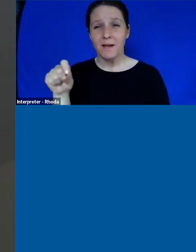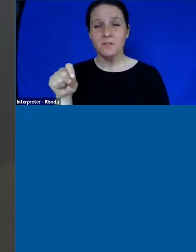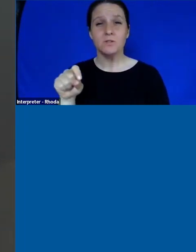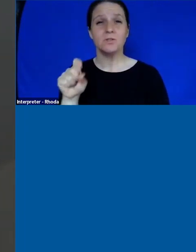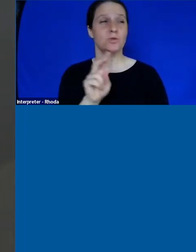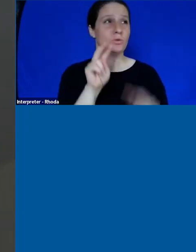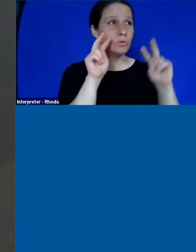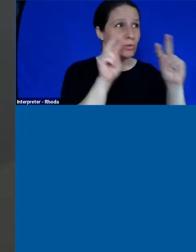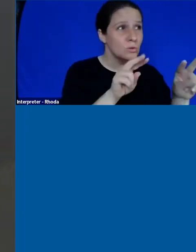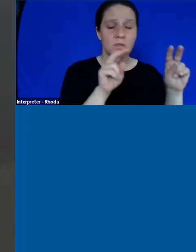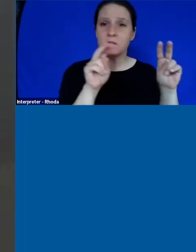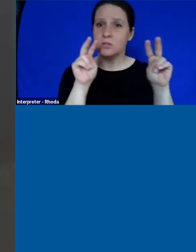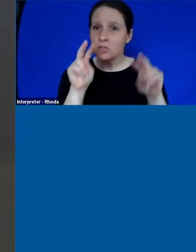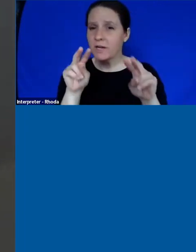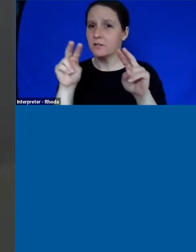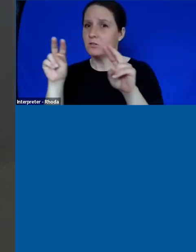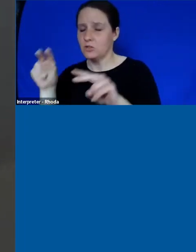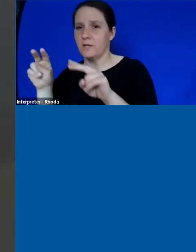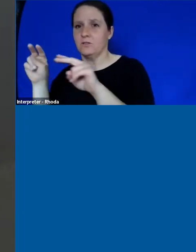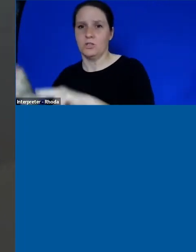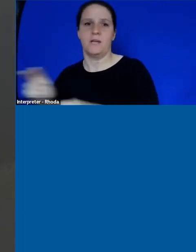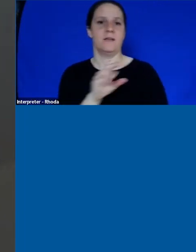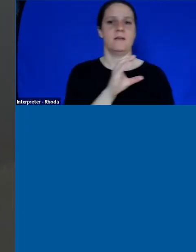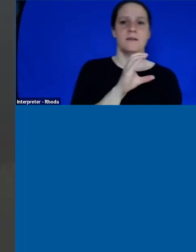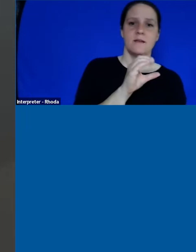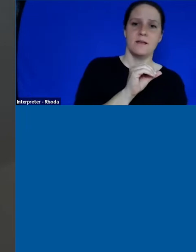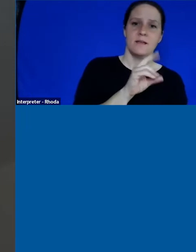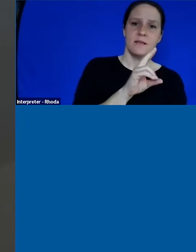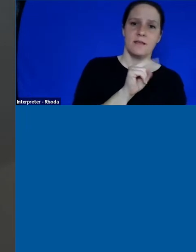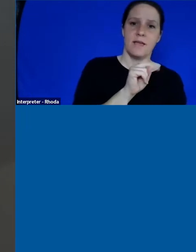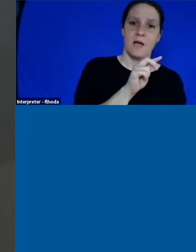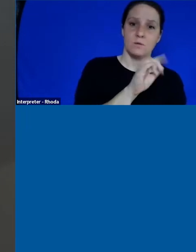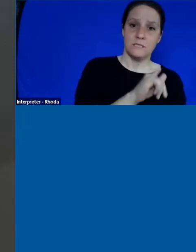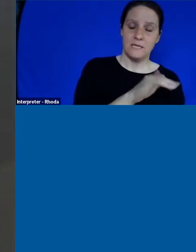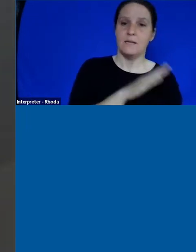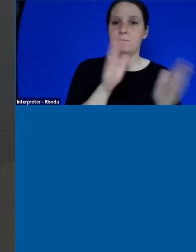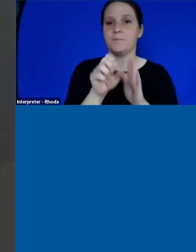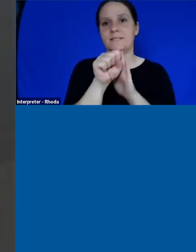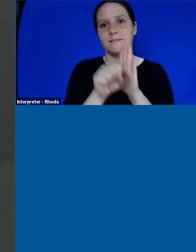You either had to go to the county or you had to go to the state website. Then CVS had their own website.